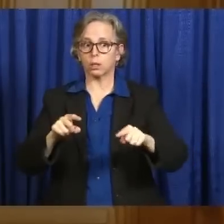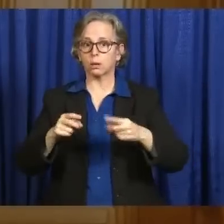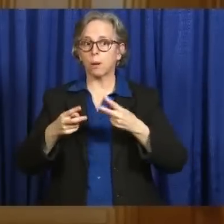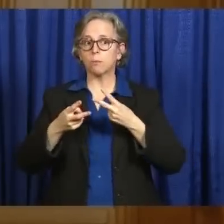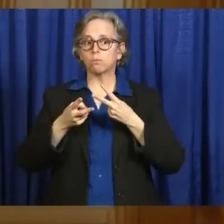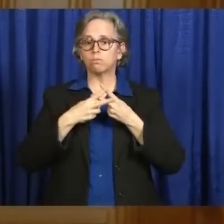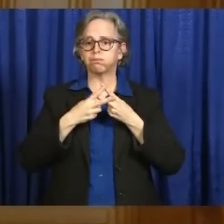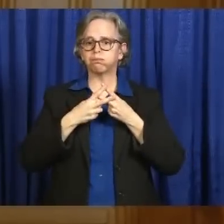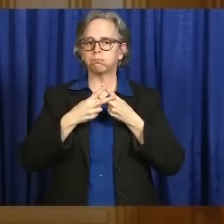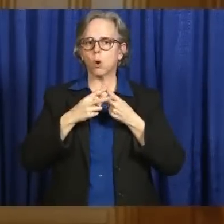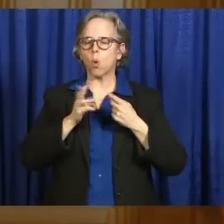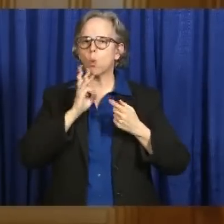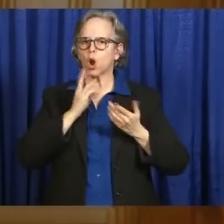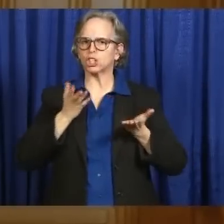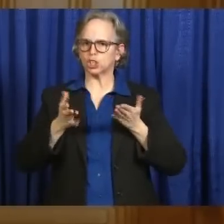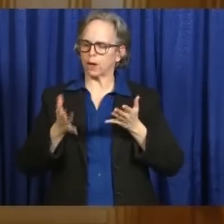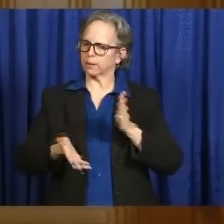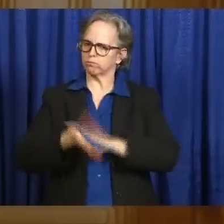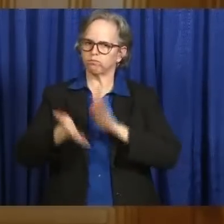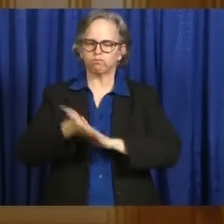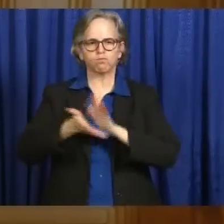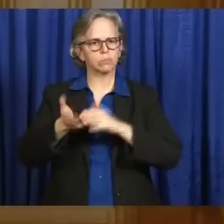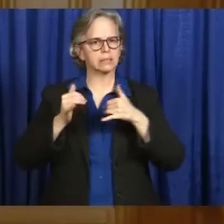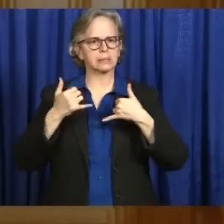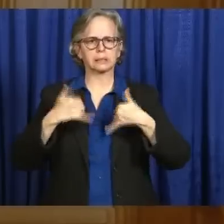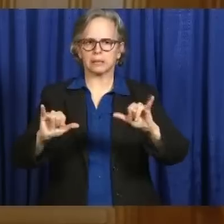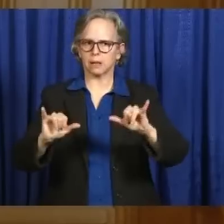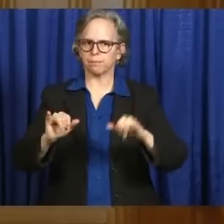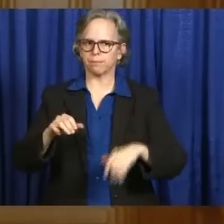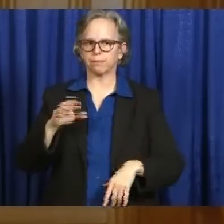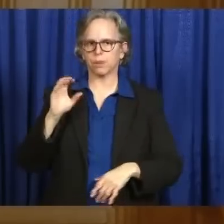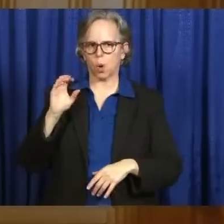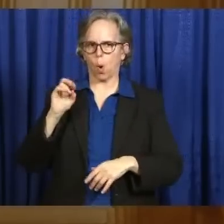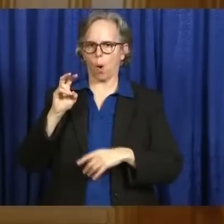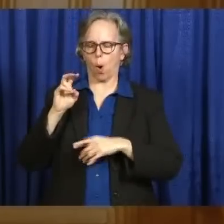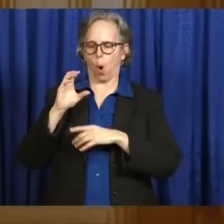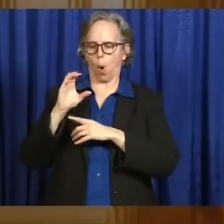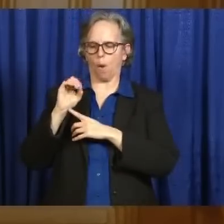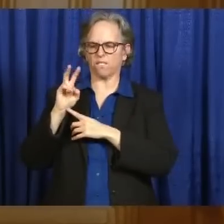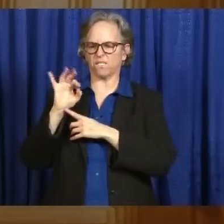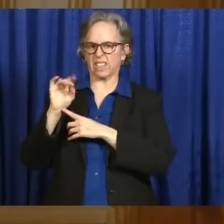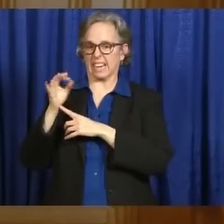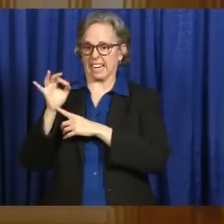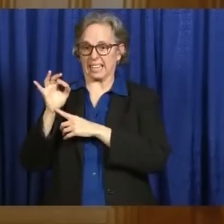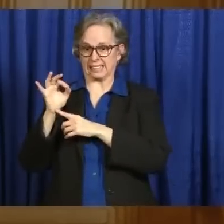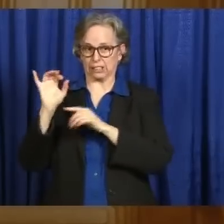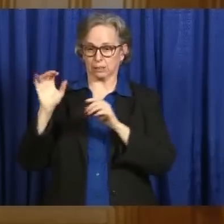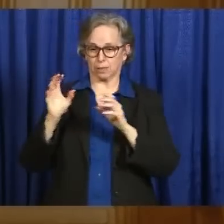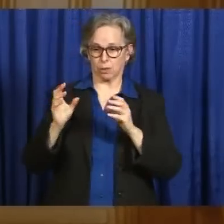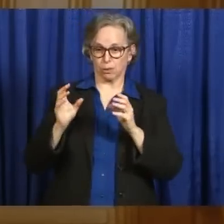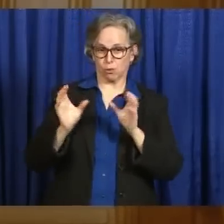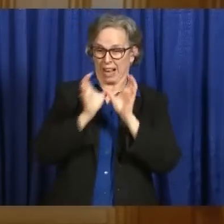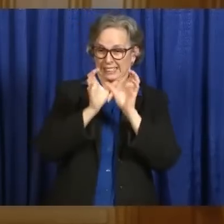SIGNED A STATEWIDE ORDER TO MAINTAIN PUBLIC WATER SERVICE